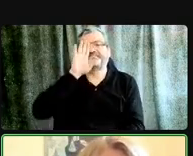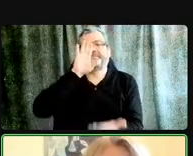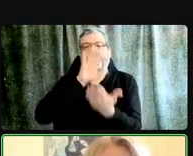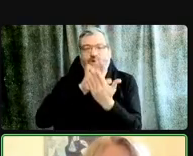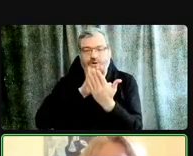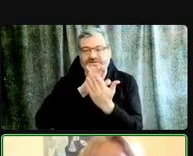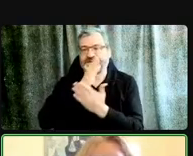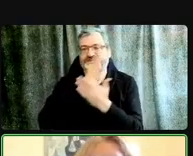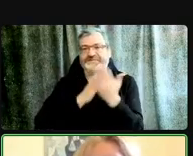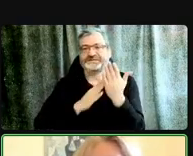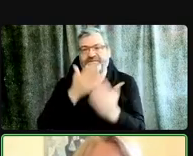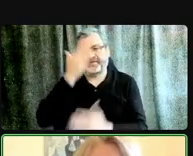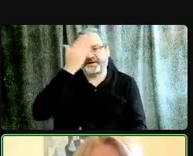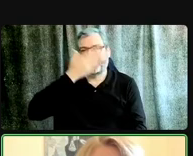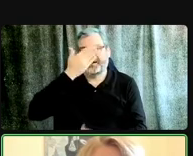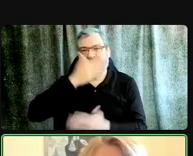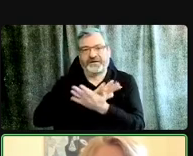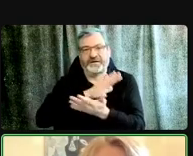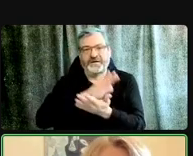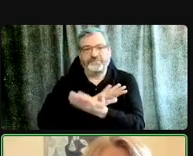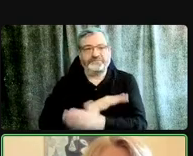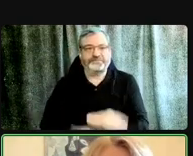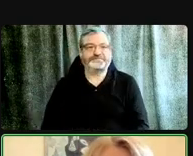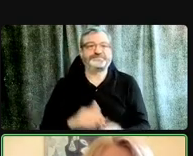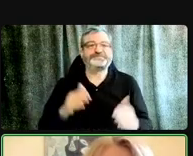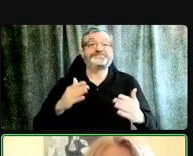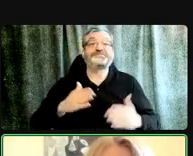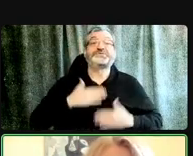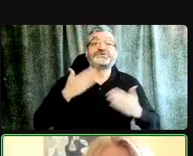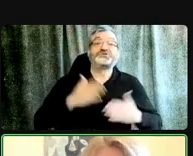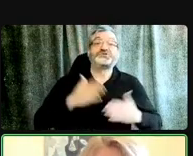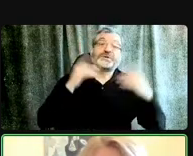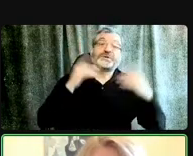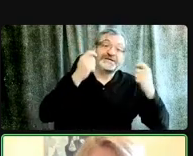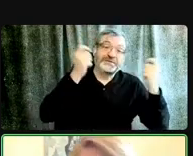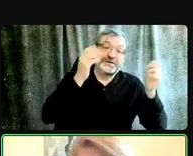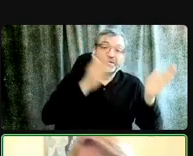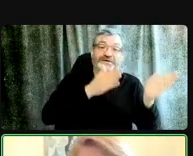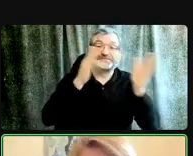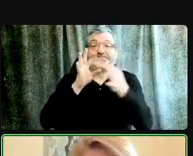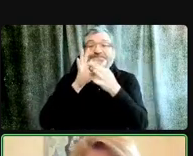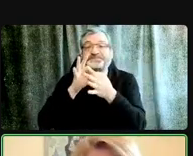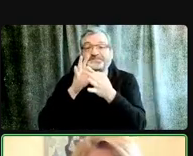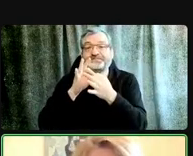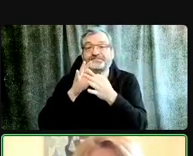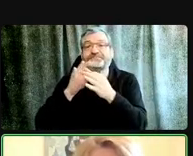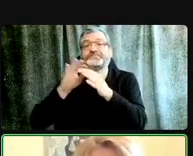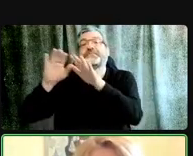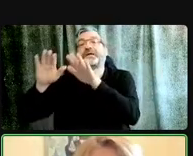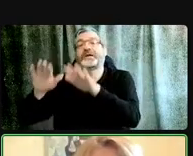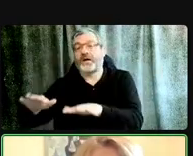We have joy and celebration, relationships, calm and self reflection.